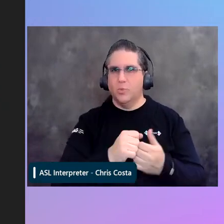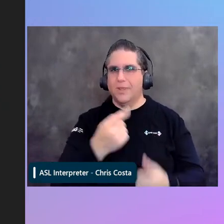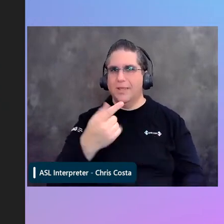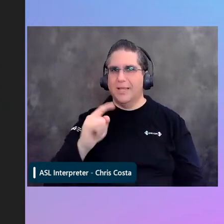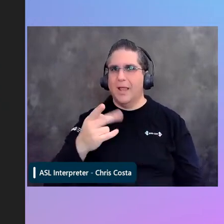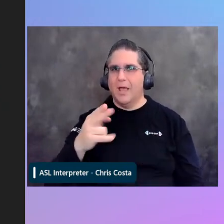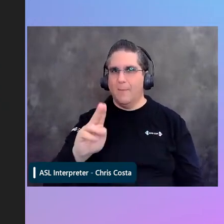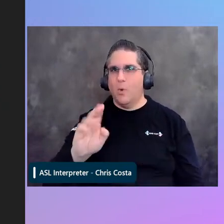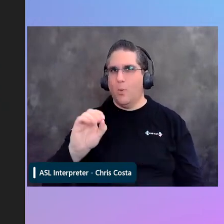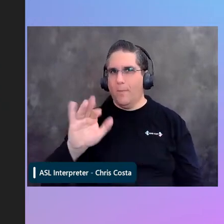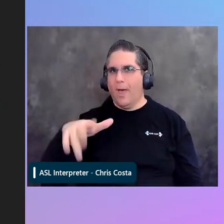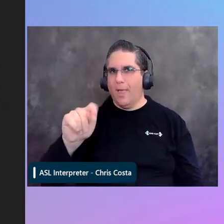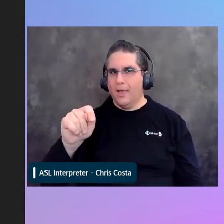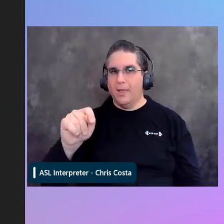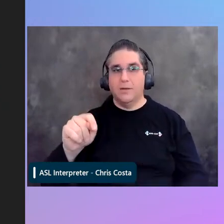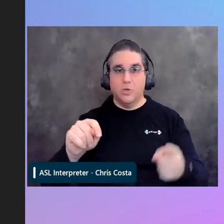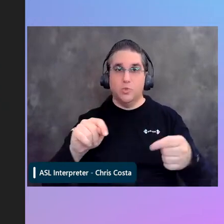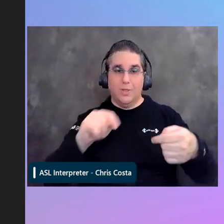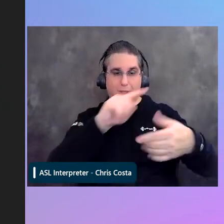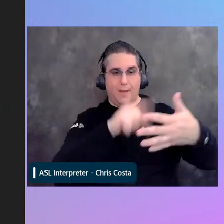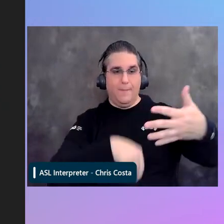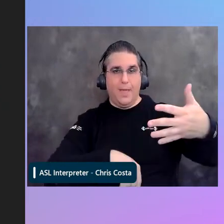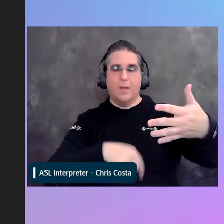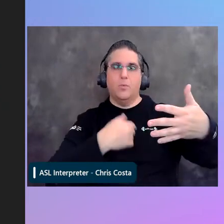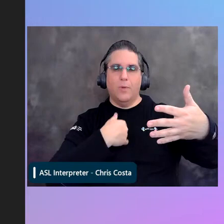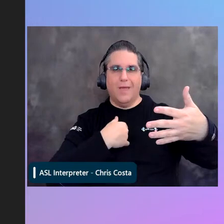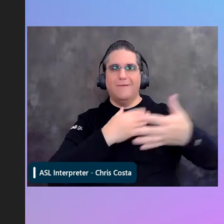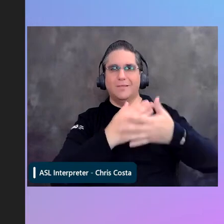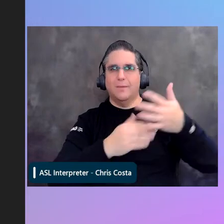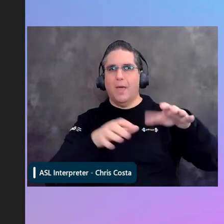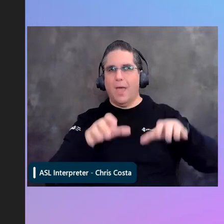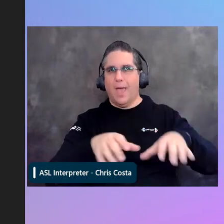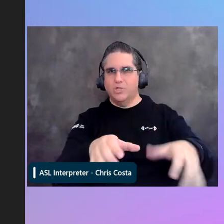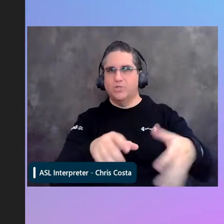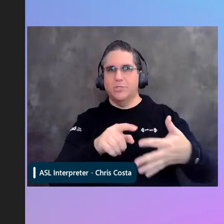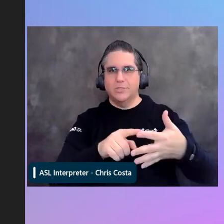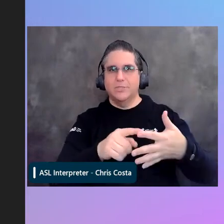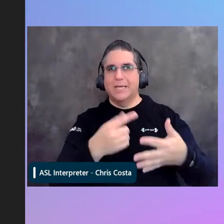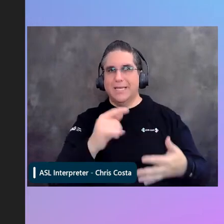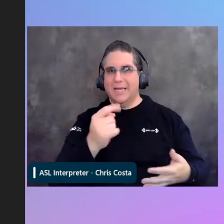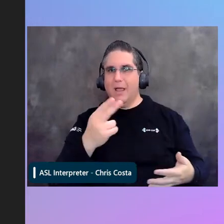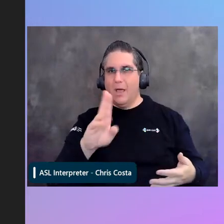palette. Some of the options include actions such as GitHub